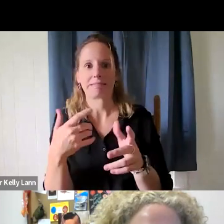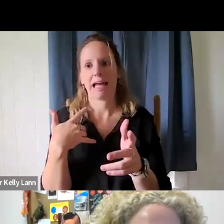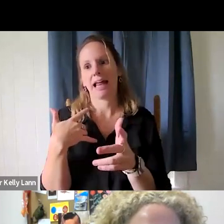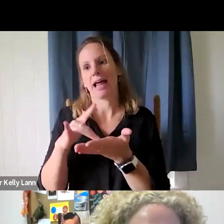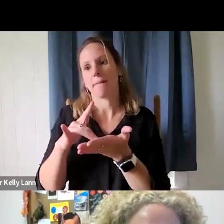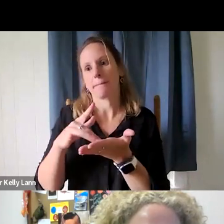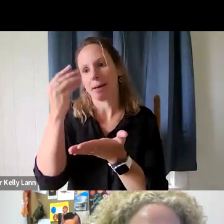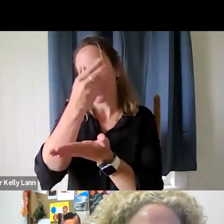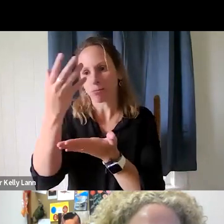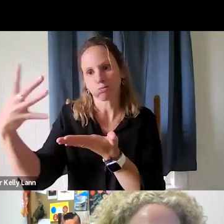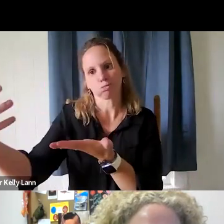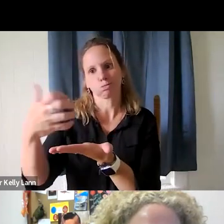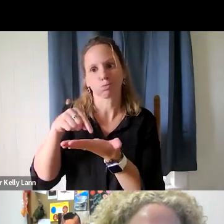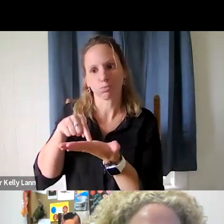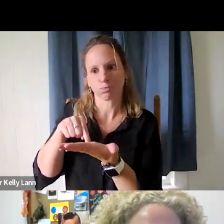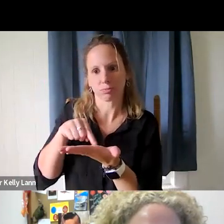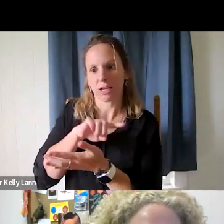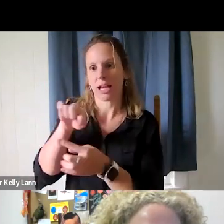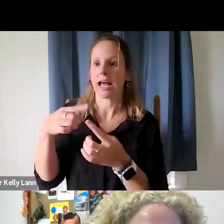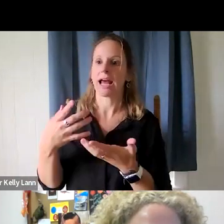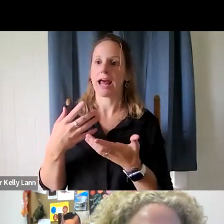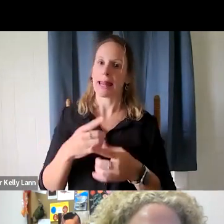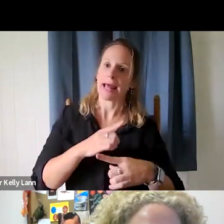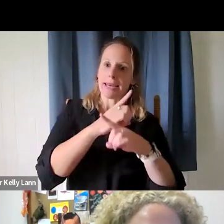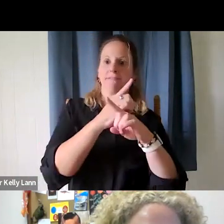and functional information, and then they're defending this decision.